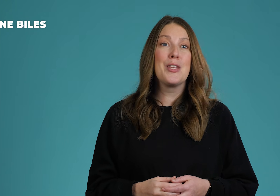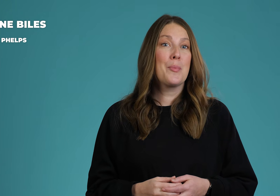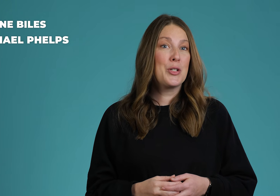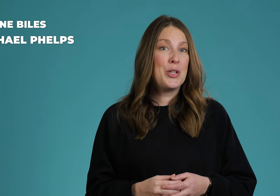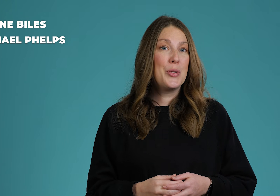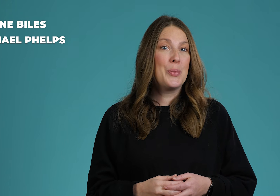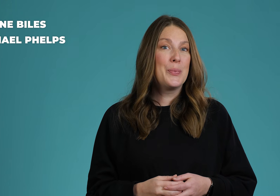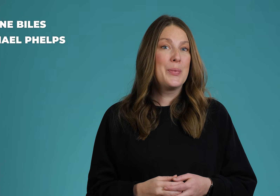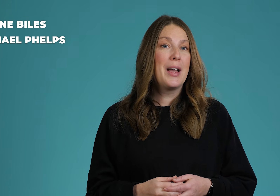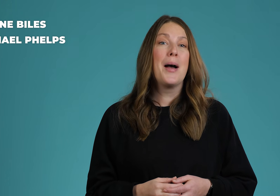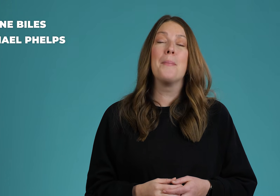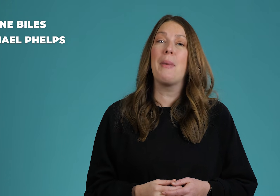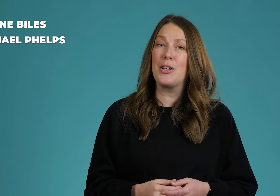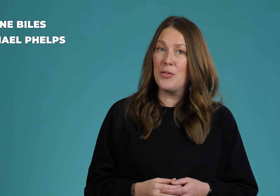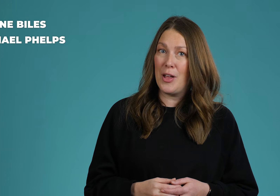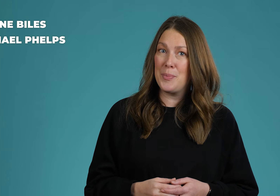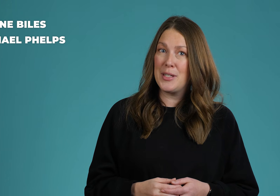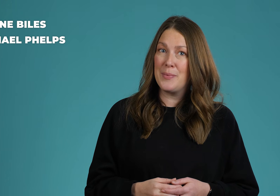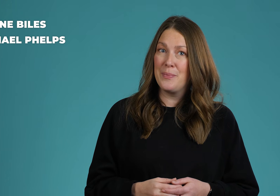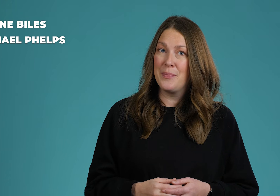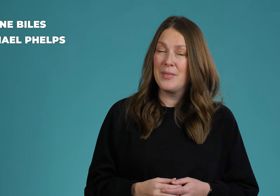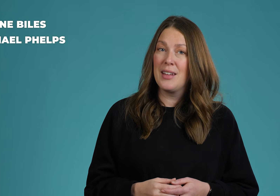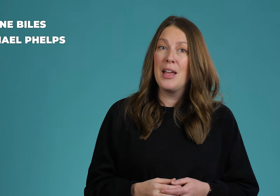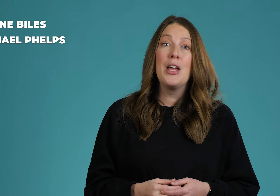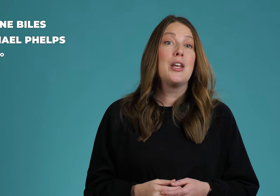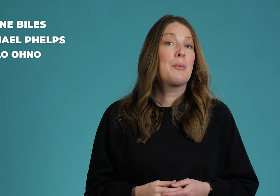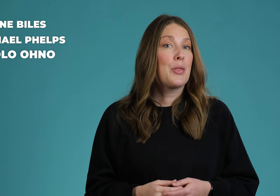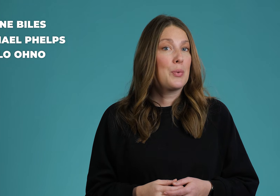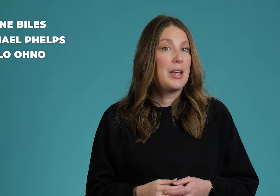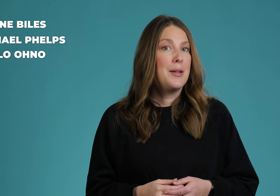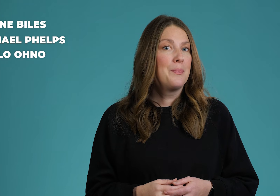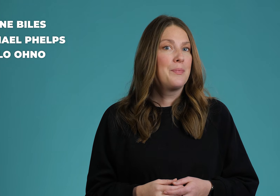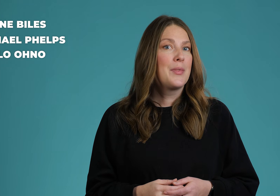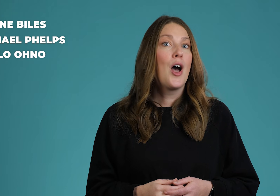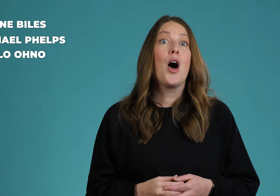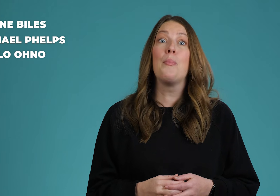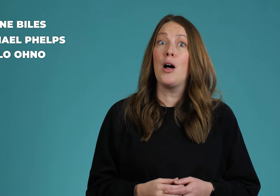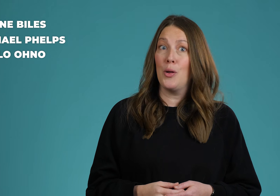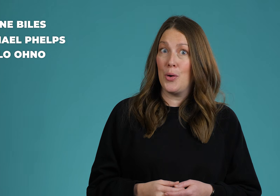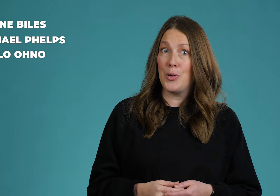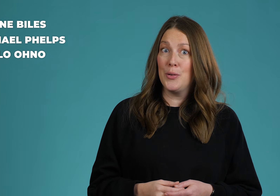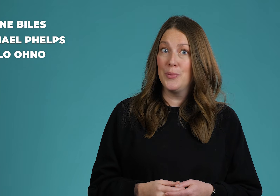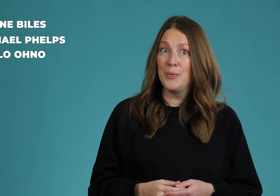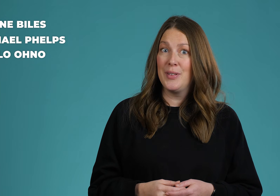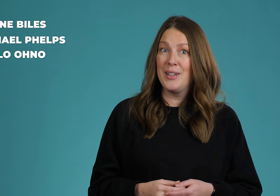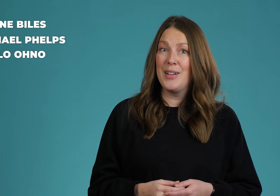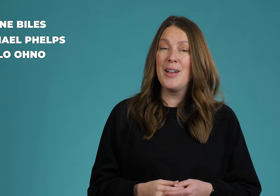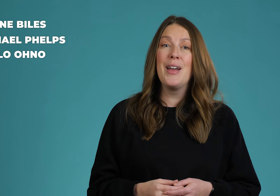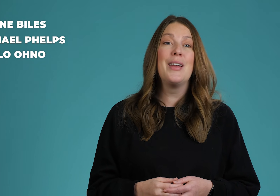Number two, Michael Phelps. Number three, Apolo Ohno.